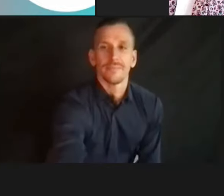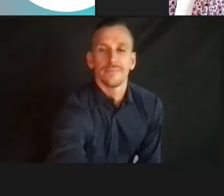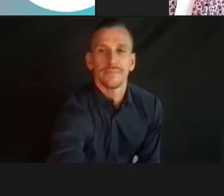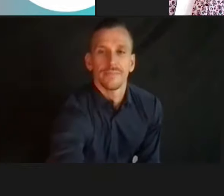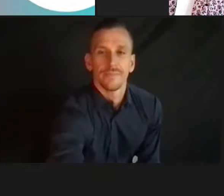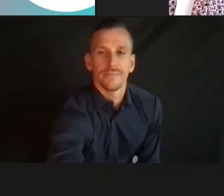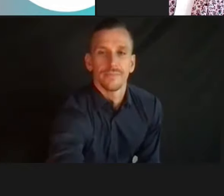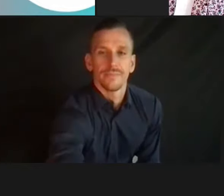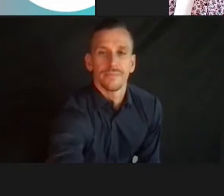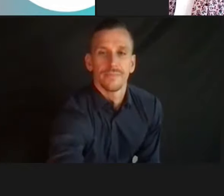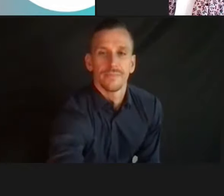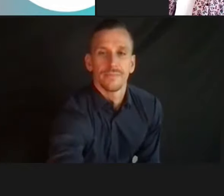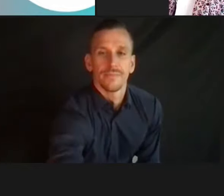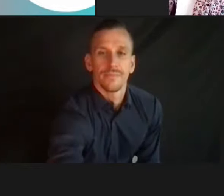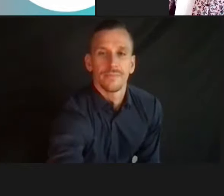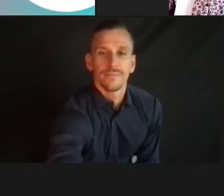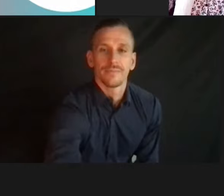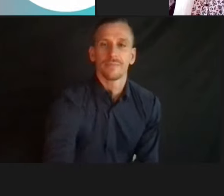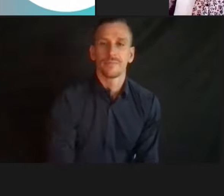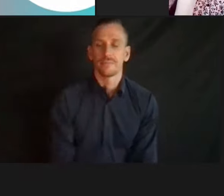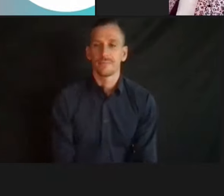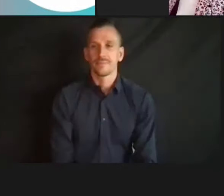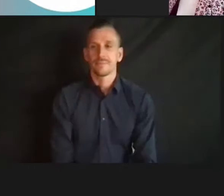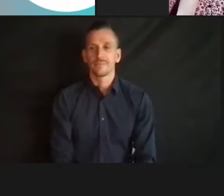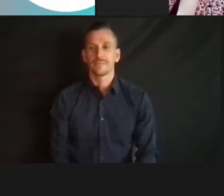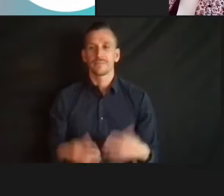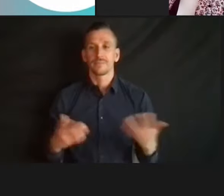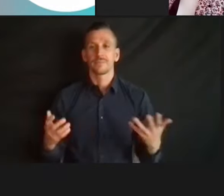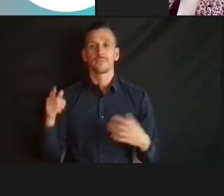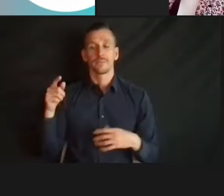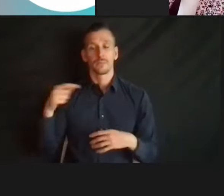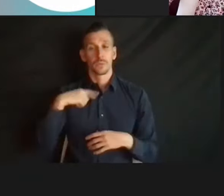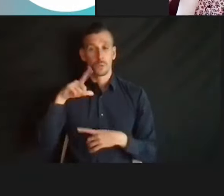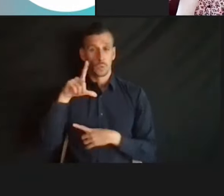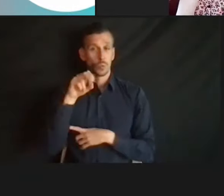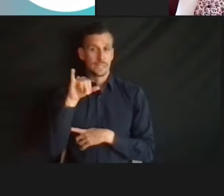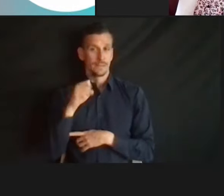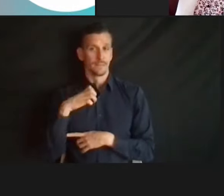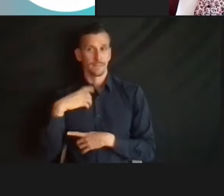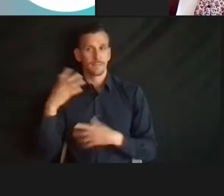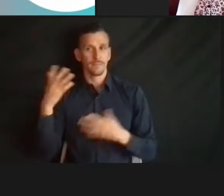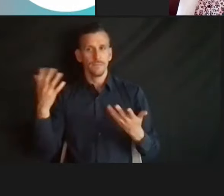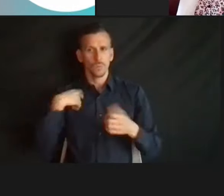Practice Manager for Poverty in Latin America and did a lot of work in the Caribbean on